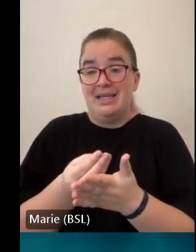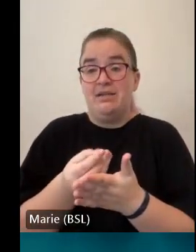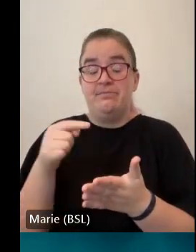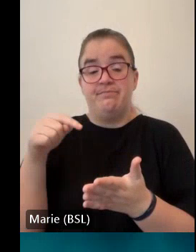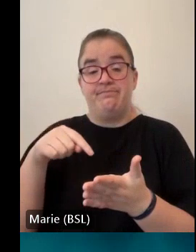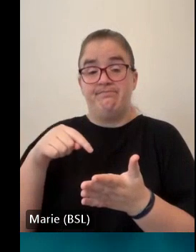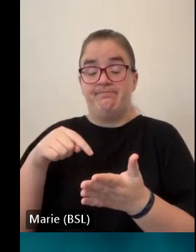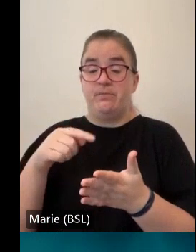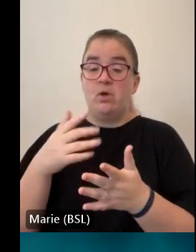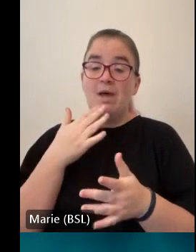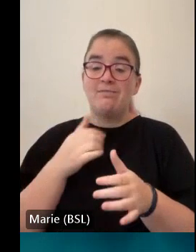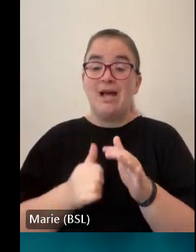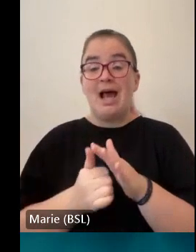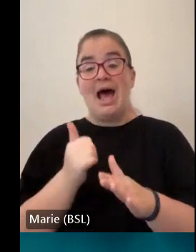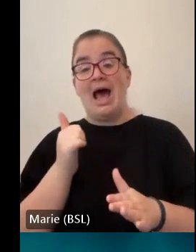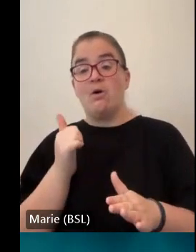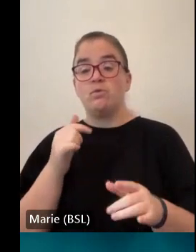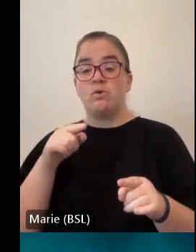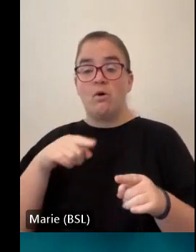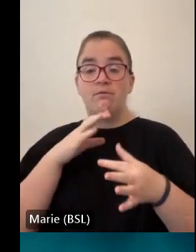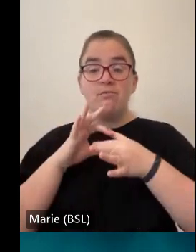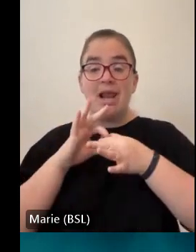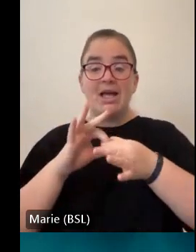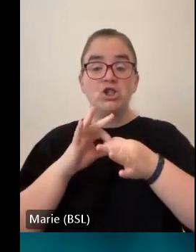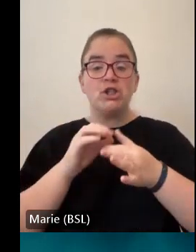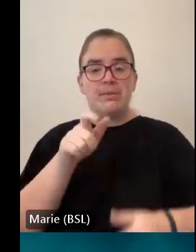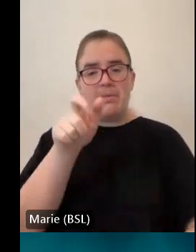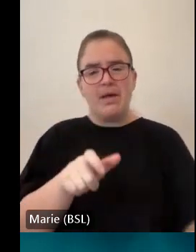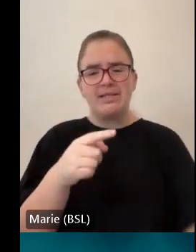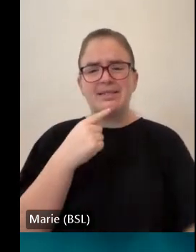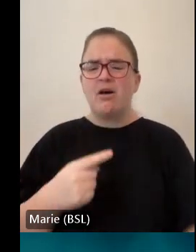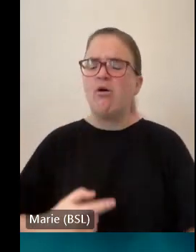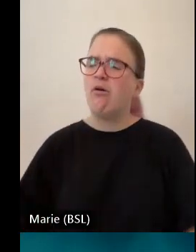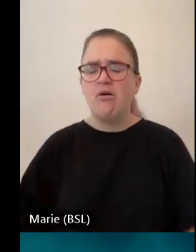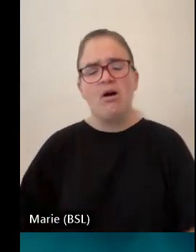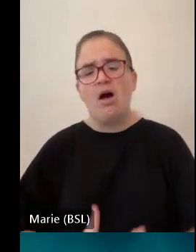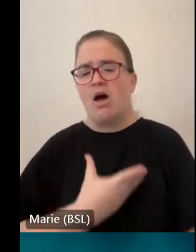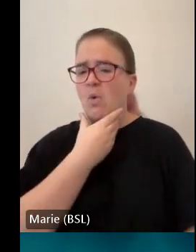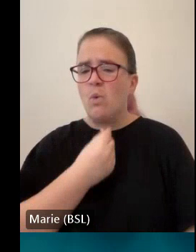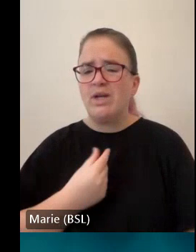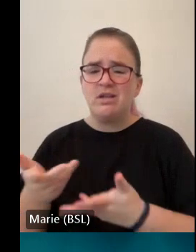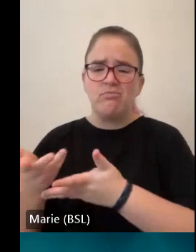once, once they've come out of this, this fraud, they say, I wish I'd spoken to my family sooner.